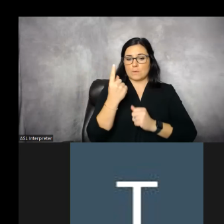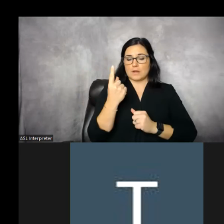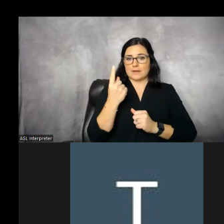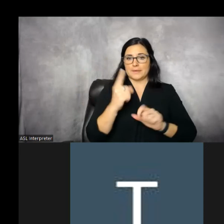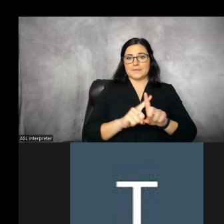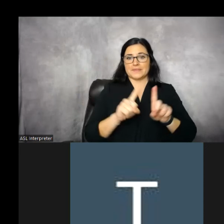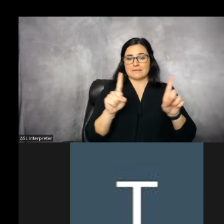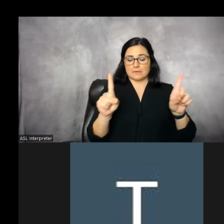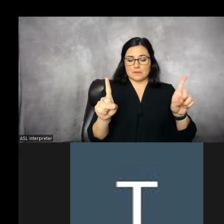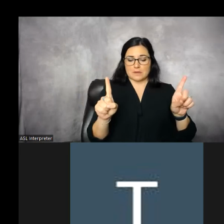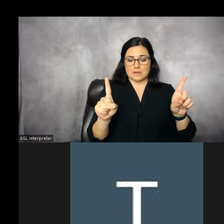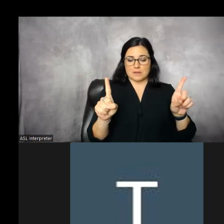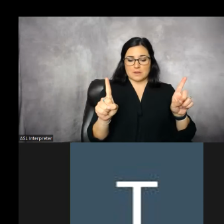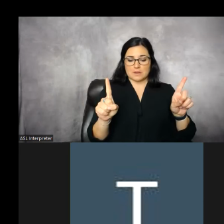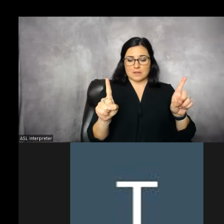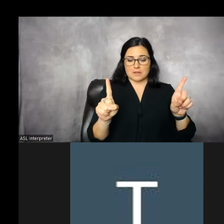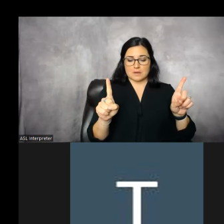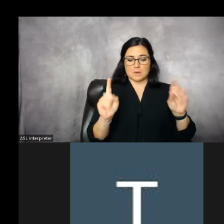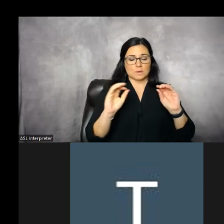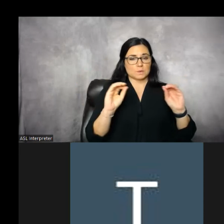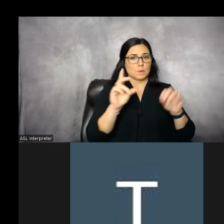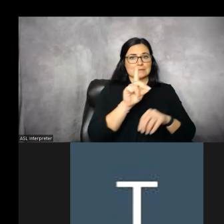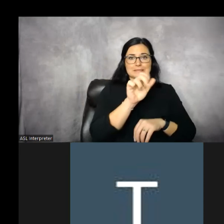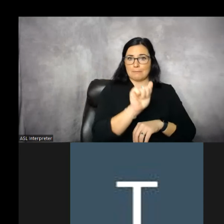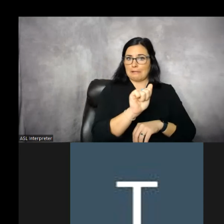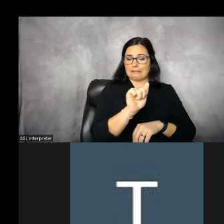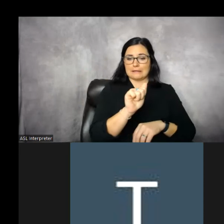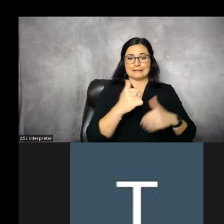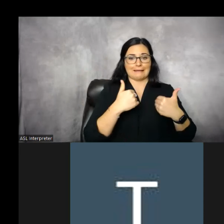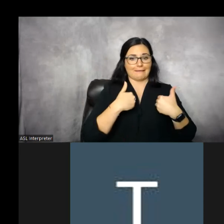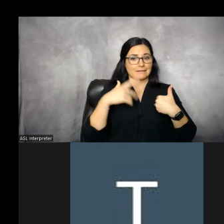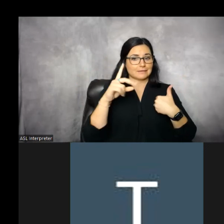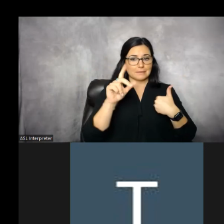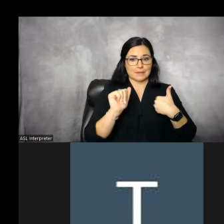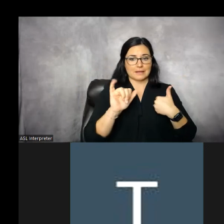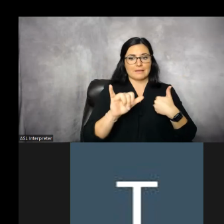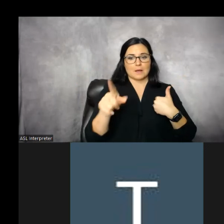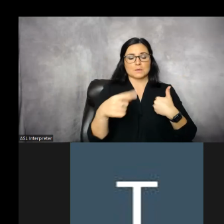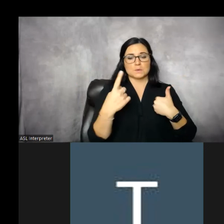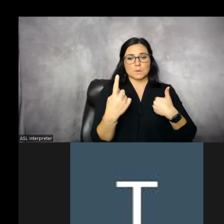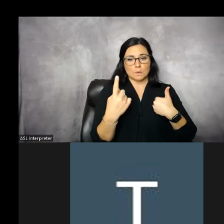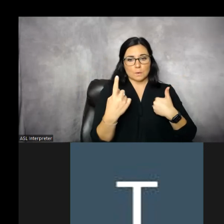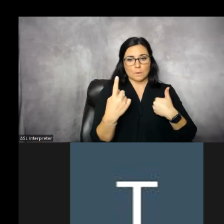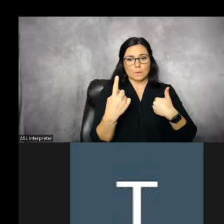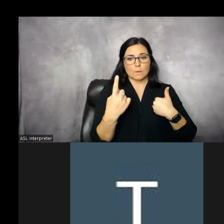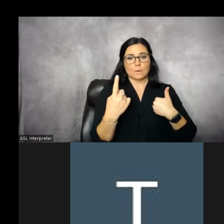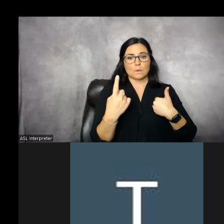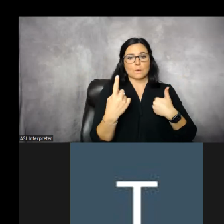Yes. I have a question with . Some computers for ADA people. But the website is available for everyone,